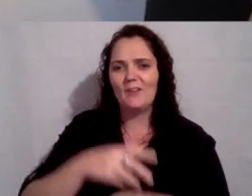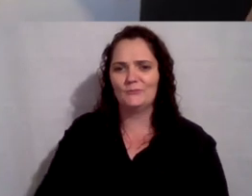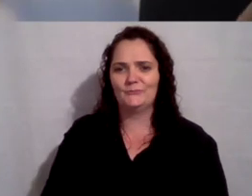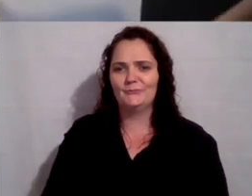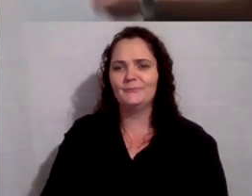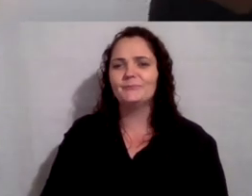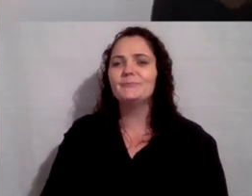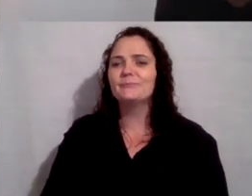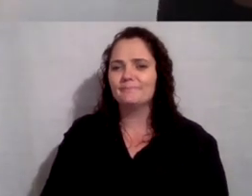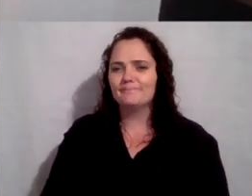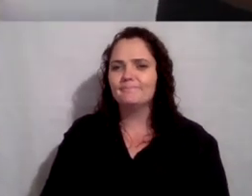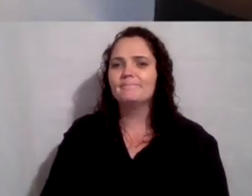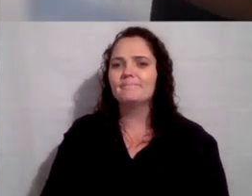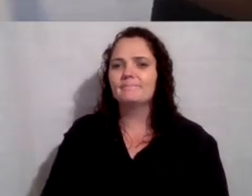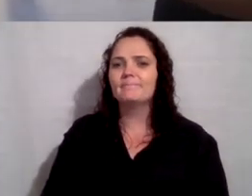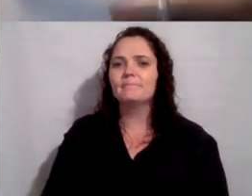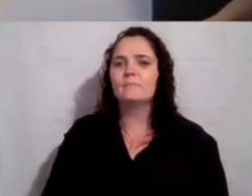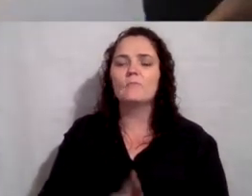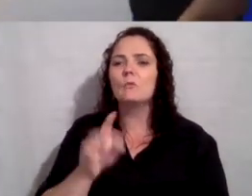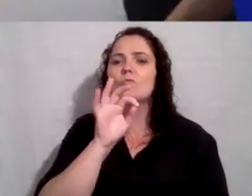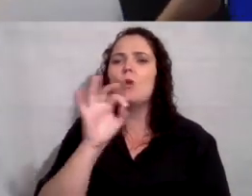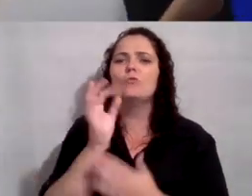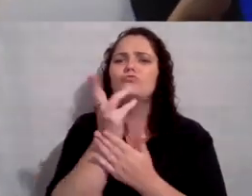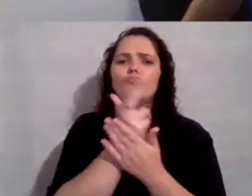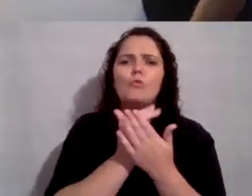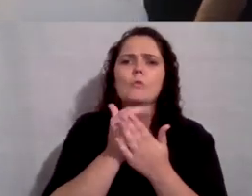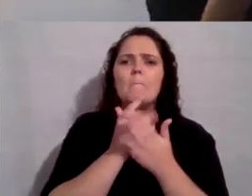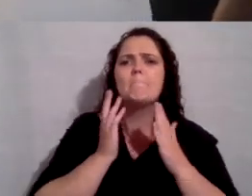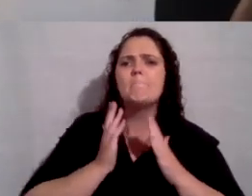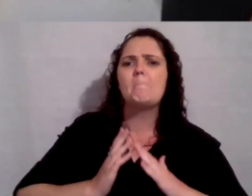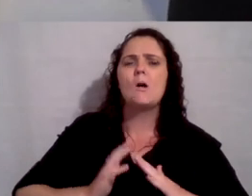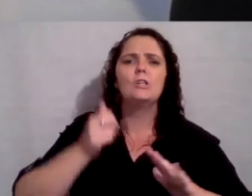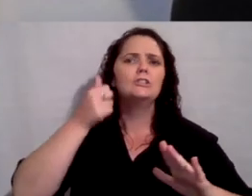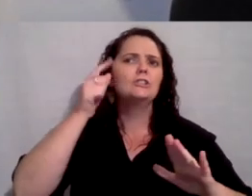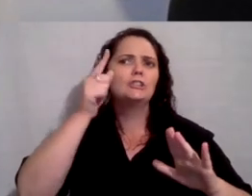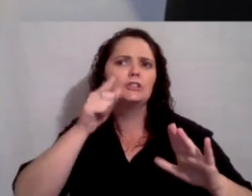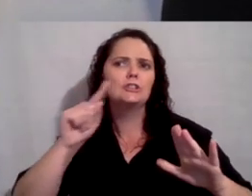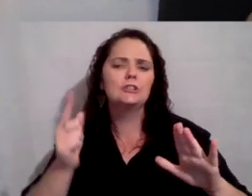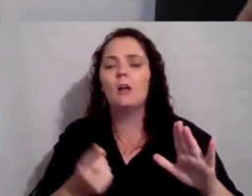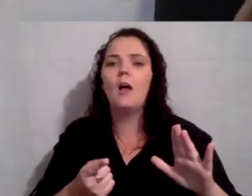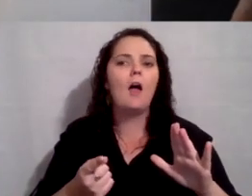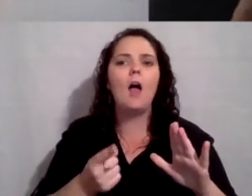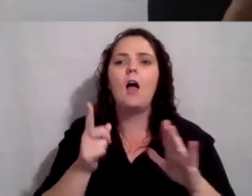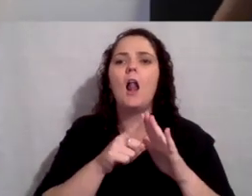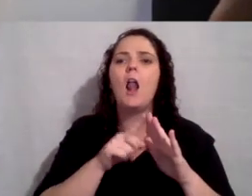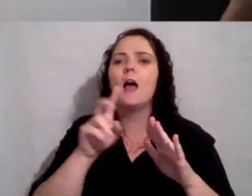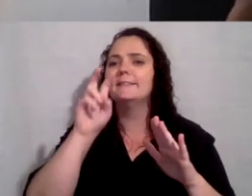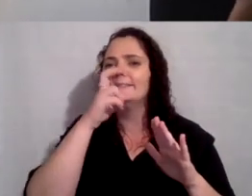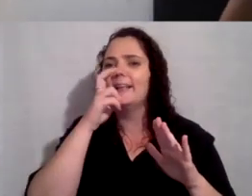body in order to emphasise the contour. So instead of drawing the contours a hard line, you're going to put in the wash, the